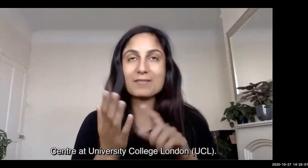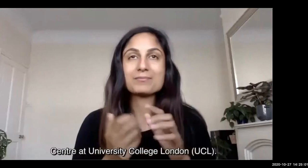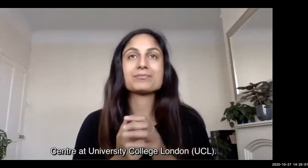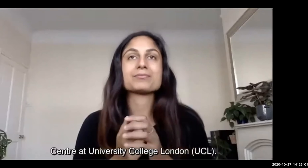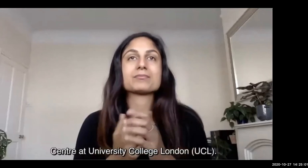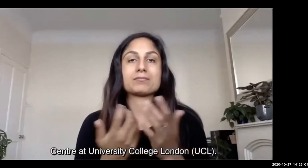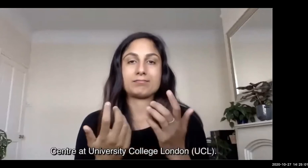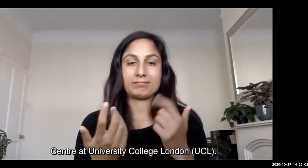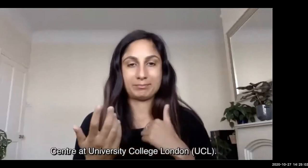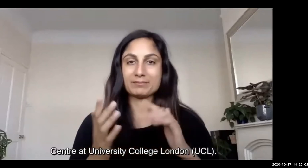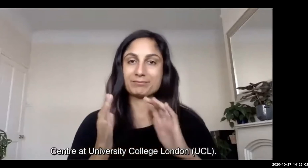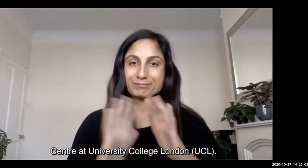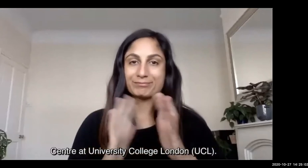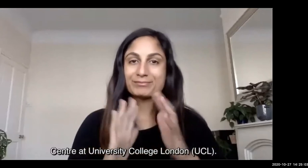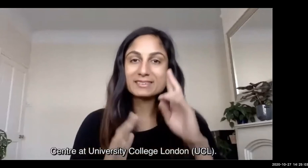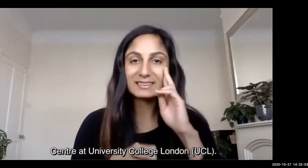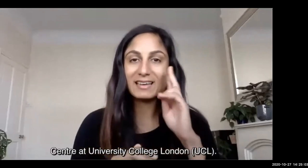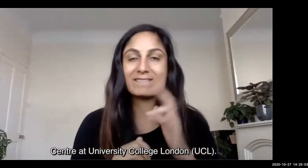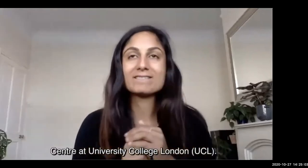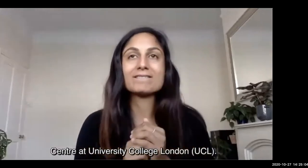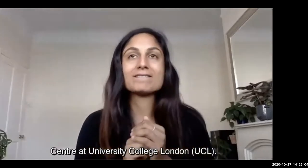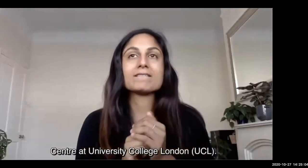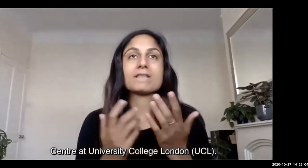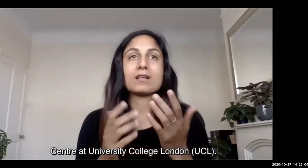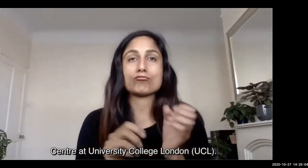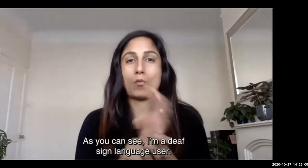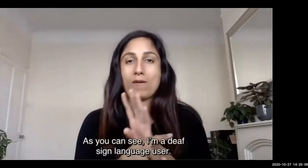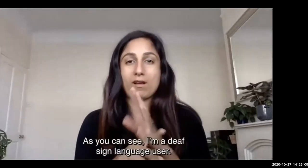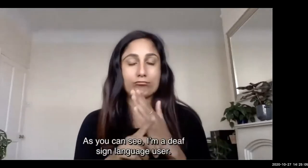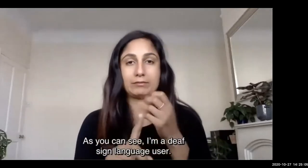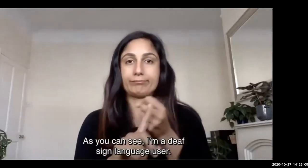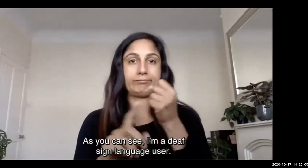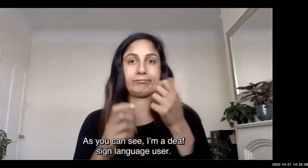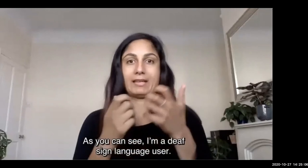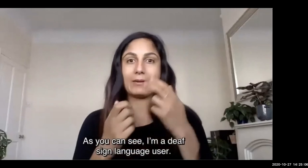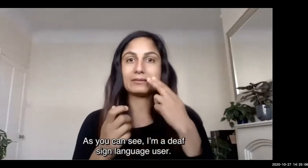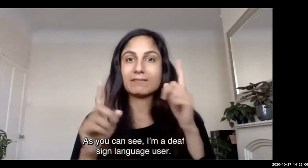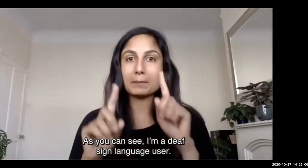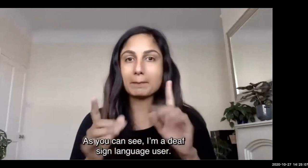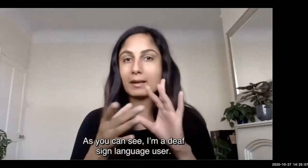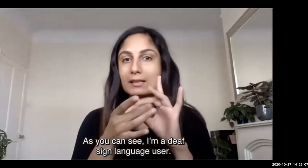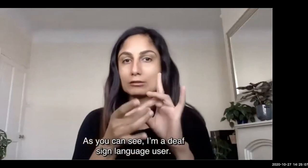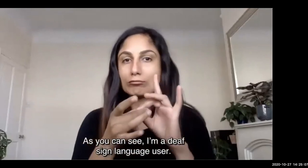centre at University College London (UCL). As you can see I'm a deaf sign language user.